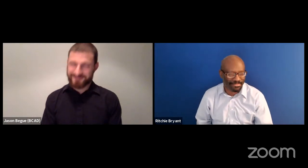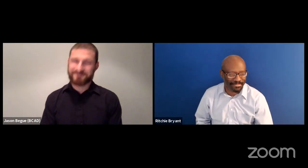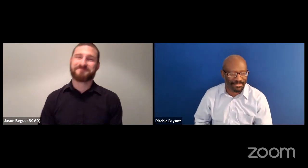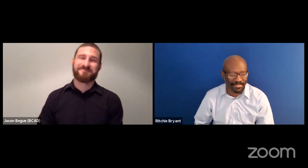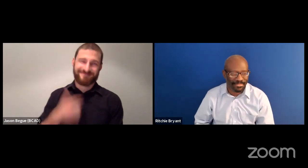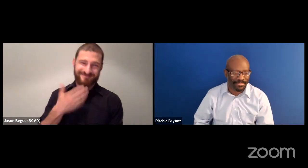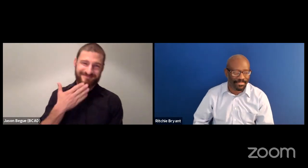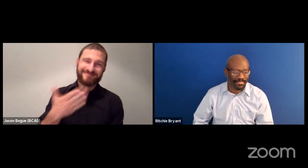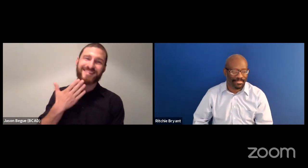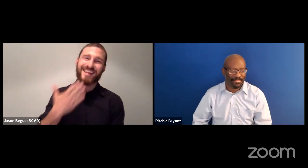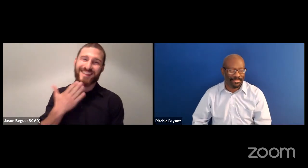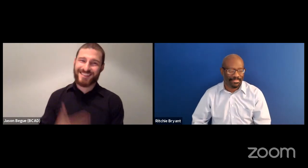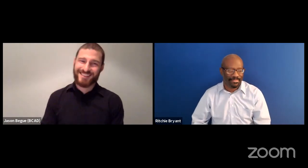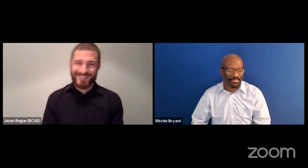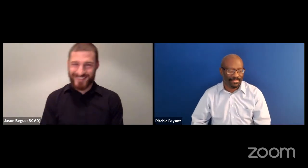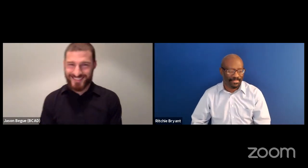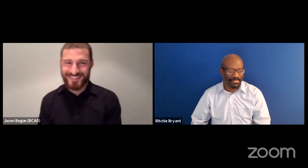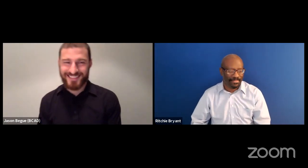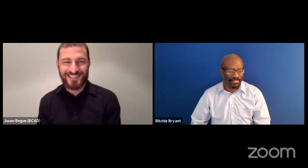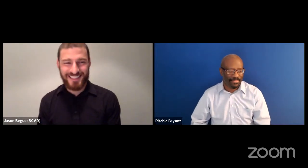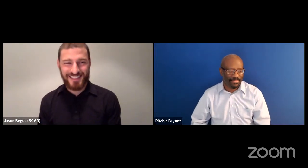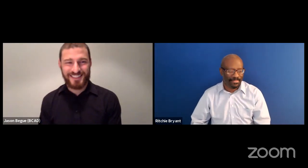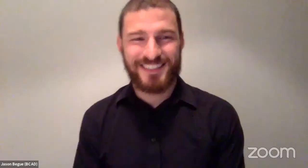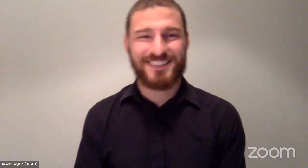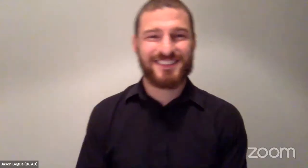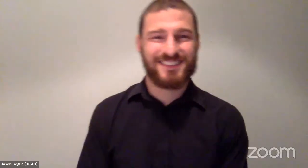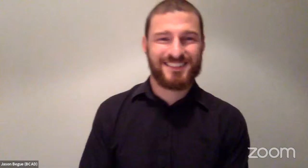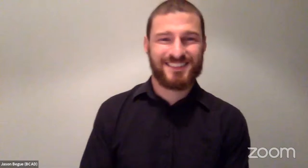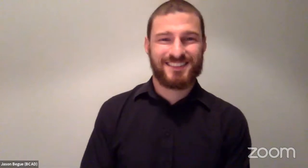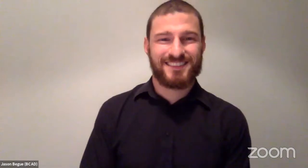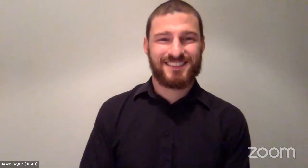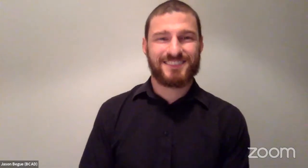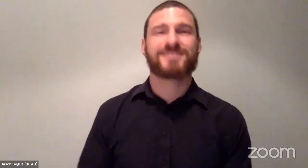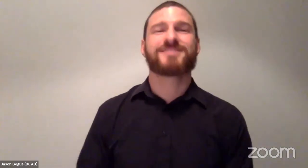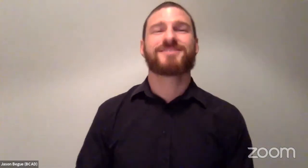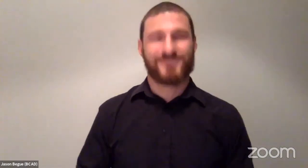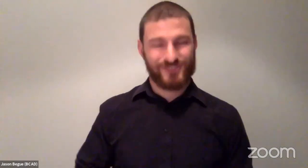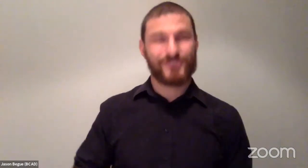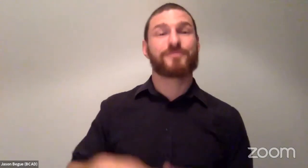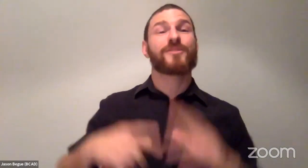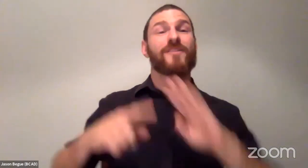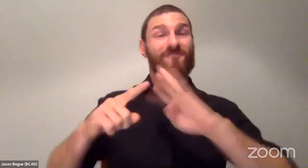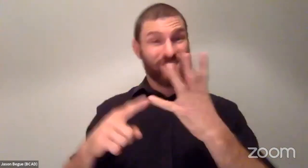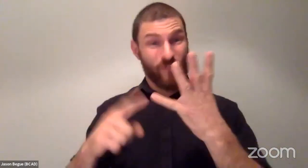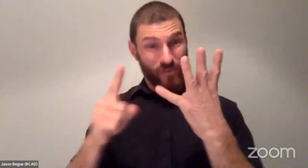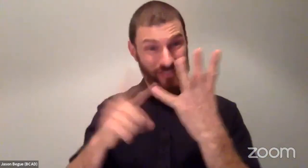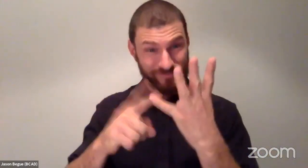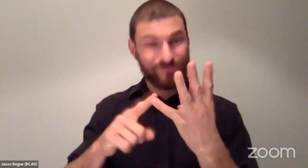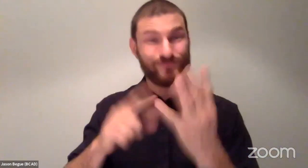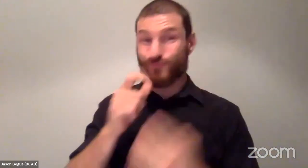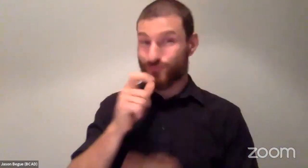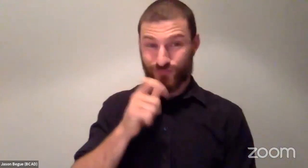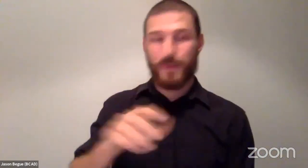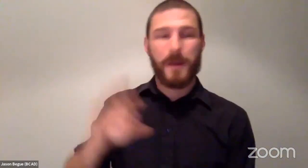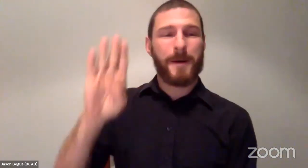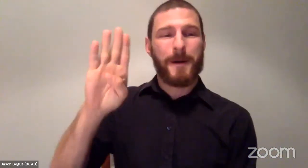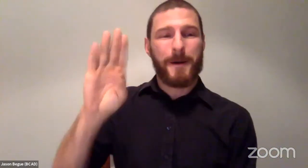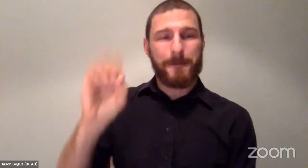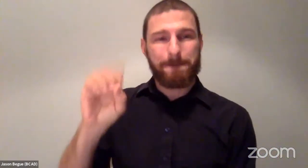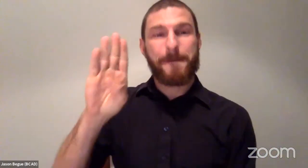And that's just a little bit about myself. JASON BEGUE: Thank you, Ritchie. Our fourth